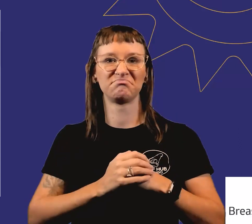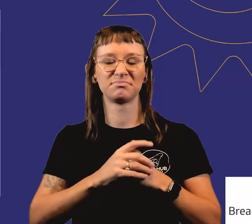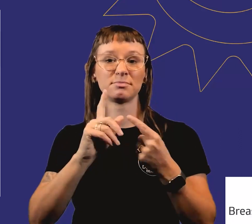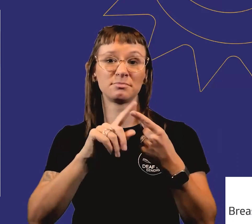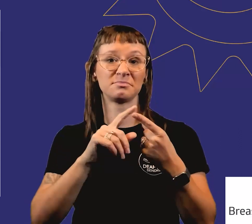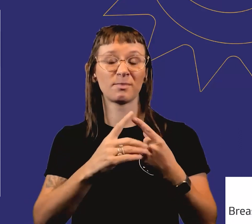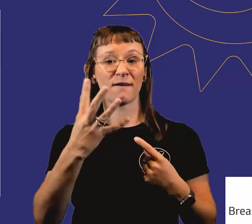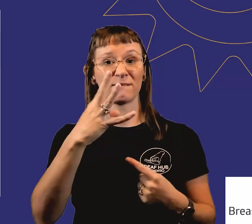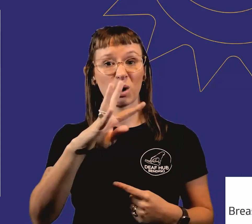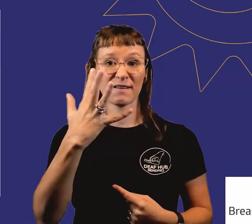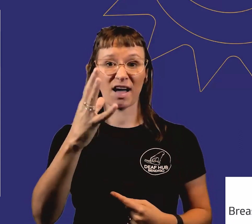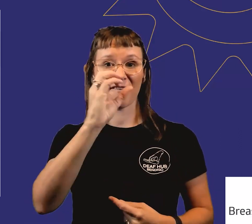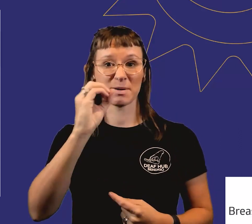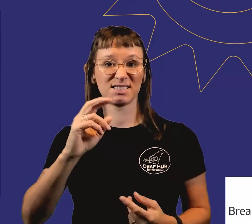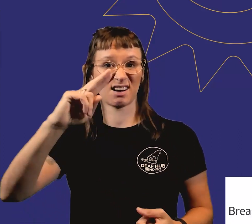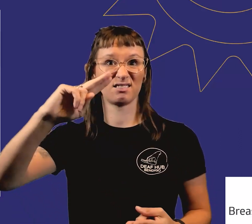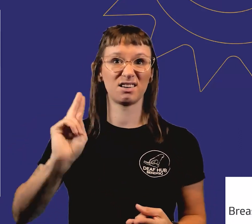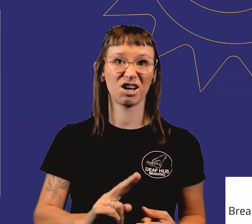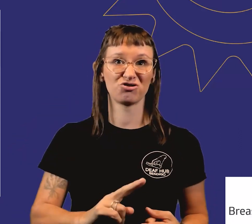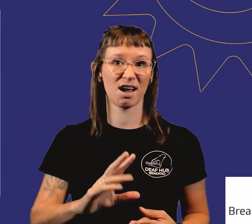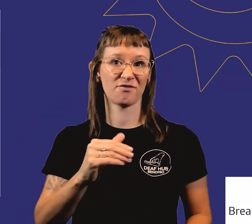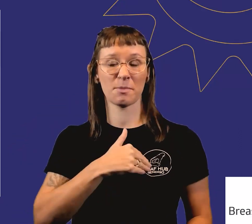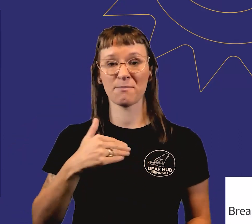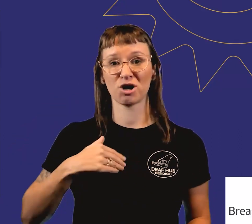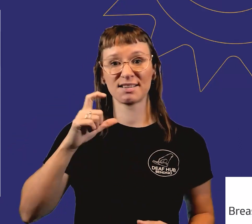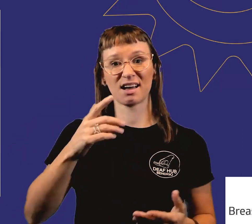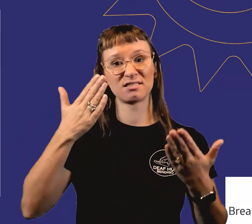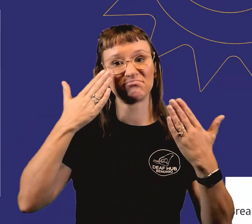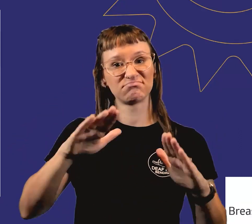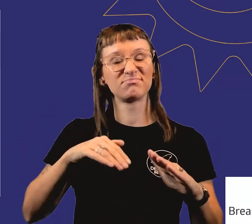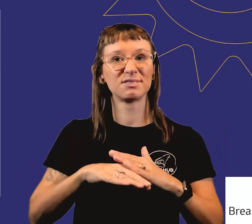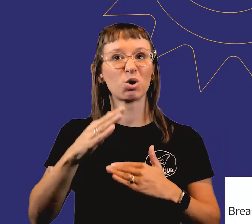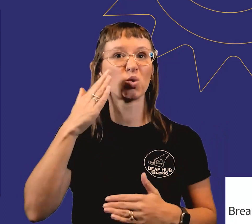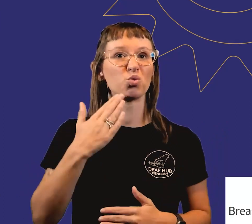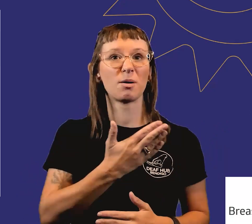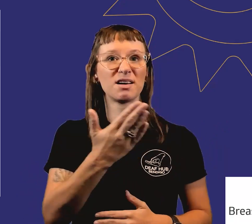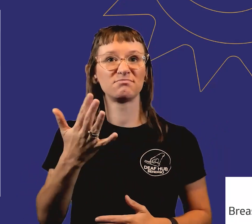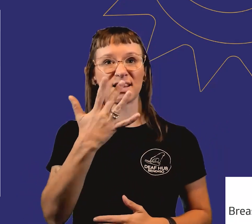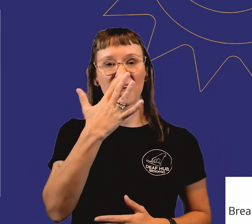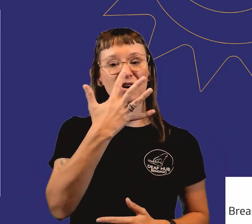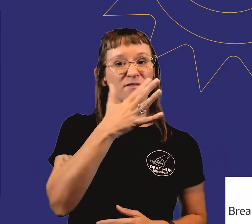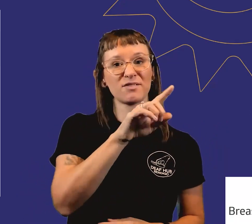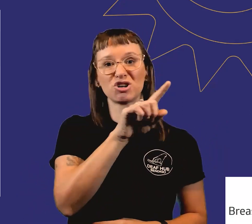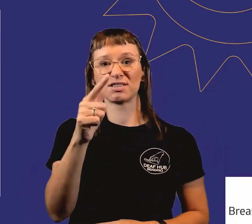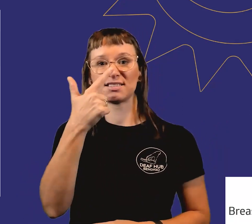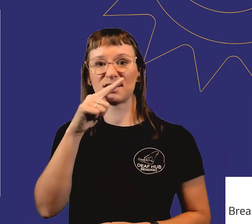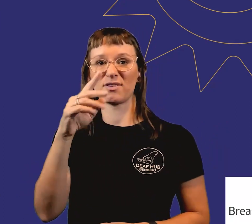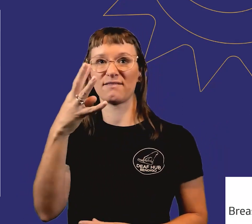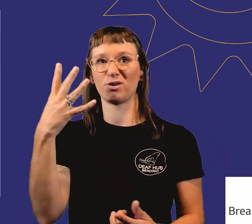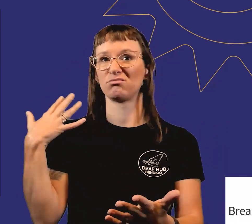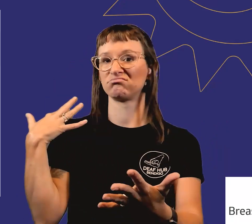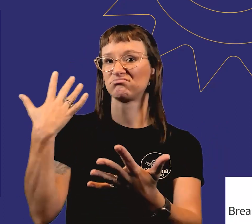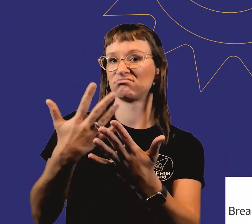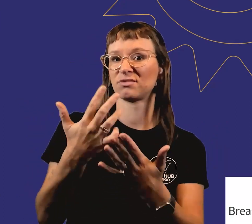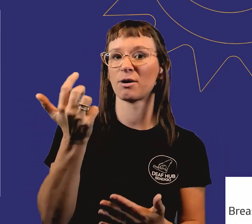There has been 45% decrease in breast cancer mortality in women aged 50 to 74 since 1991.